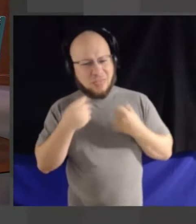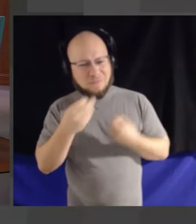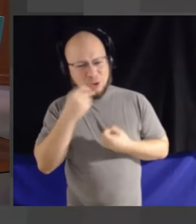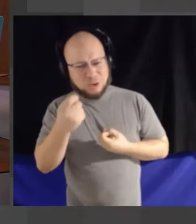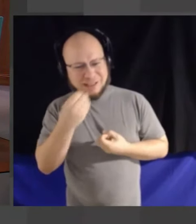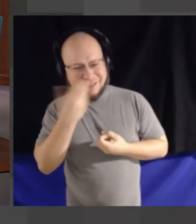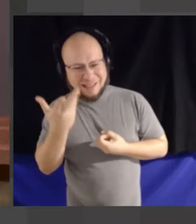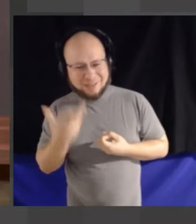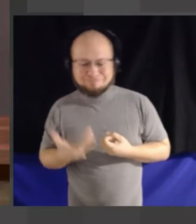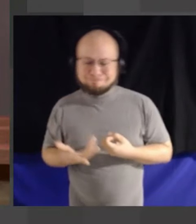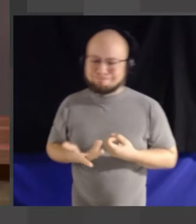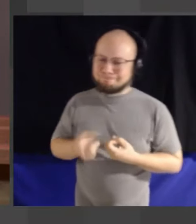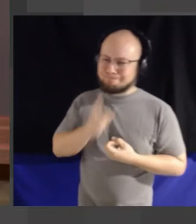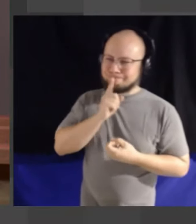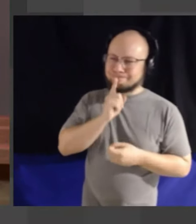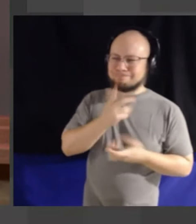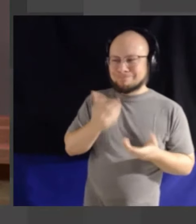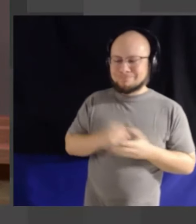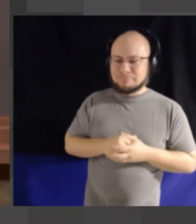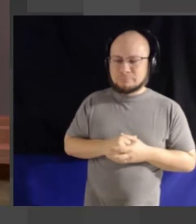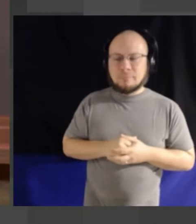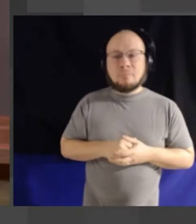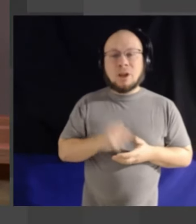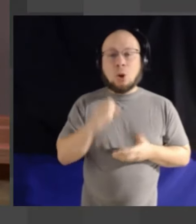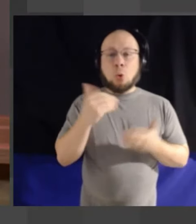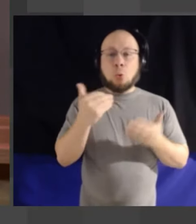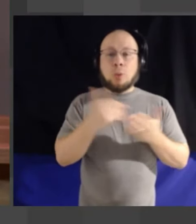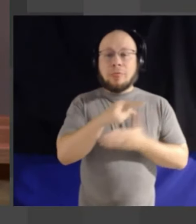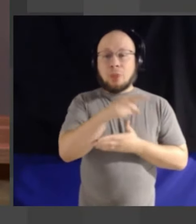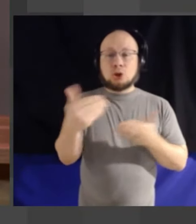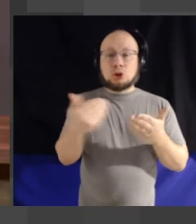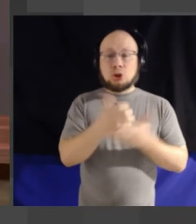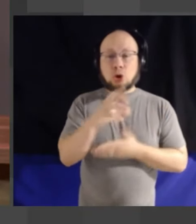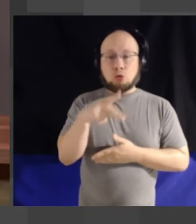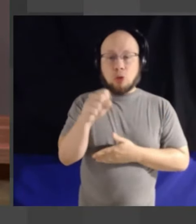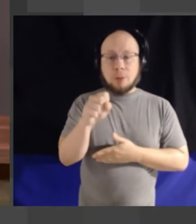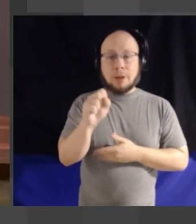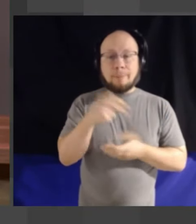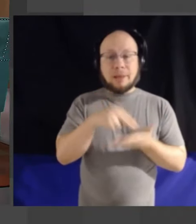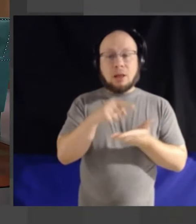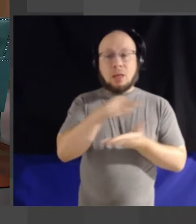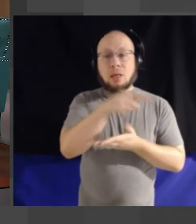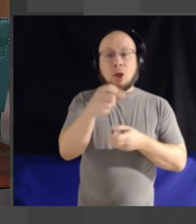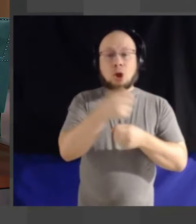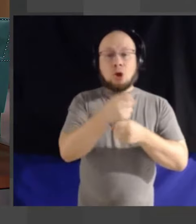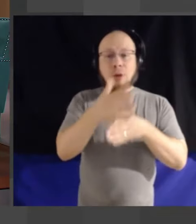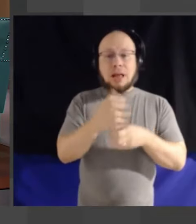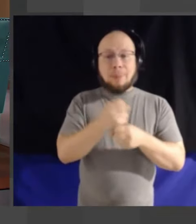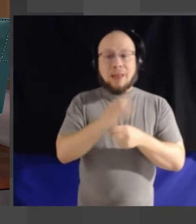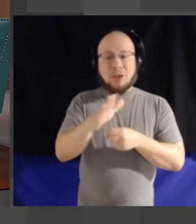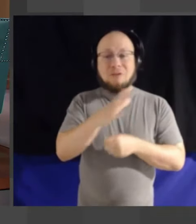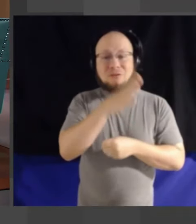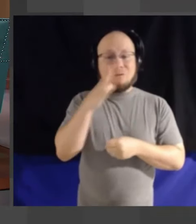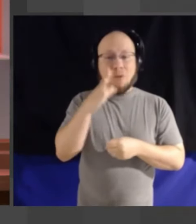THEY ARE PRETTY HEALTHY. SO WITH ALL OF THESE NEW CUSTOM CROPS, CREATORS CAN MAKE SOME